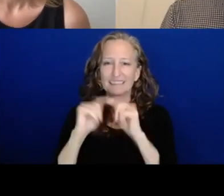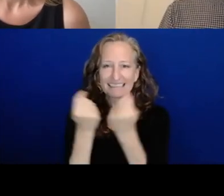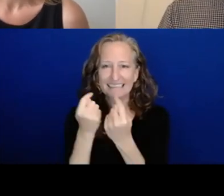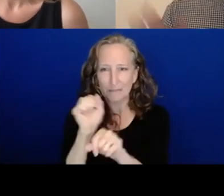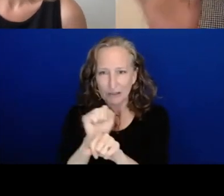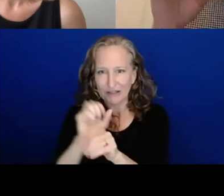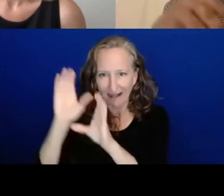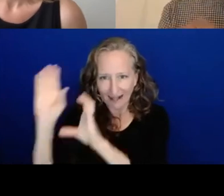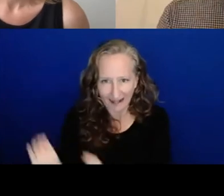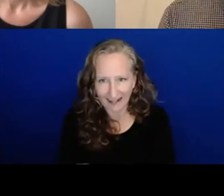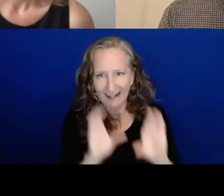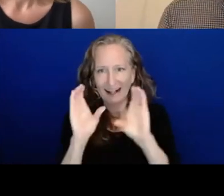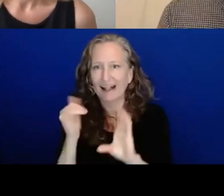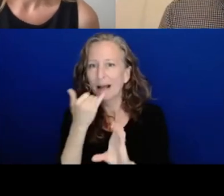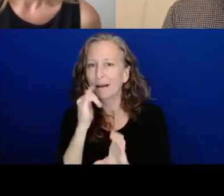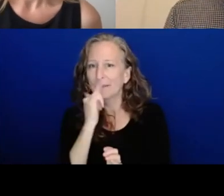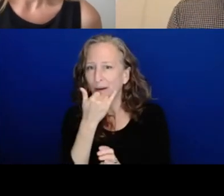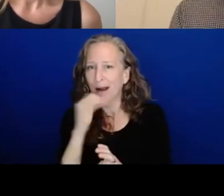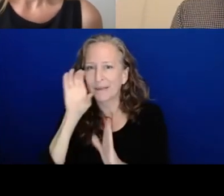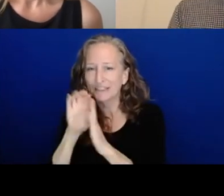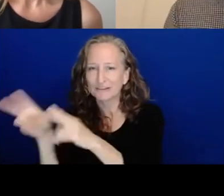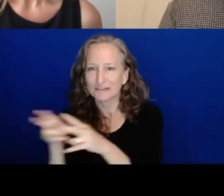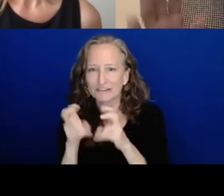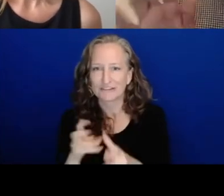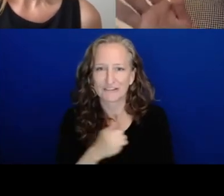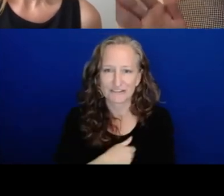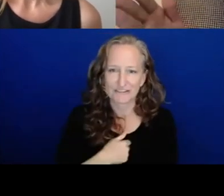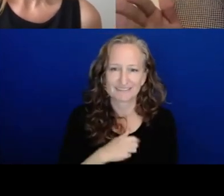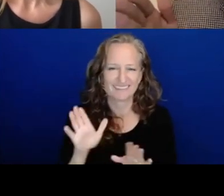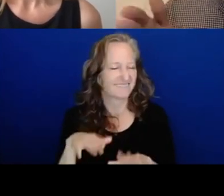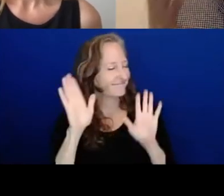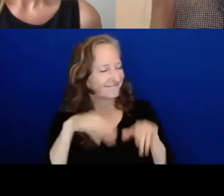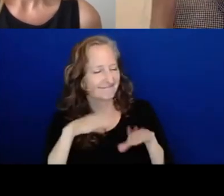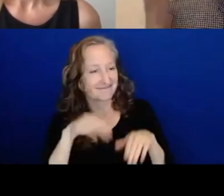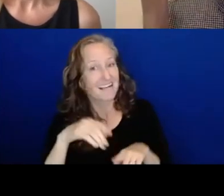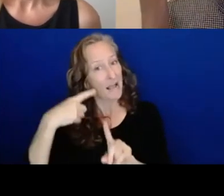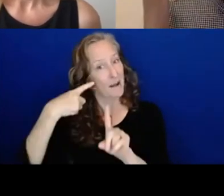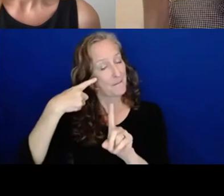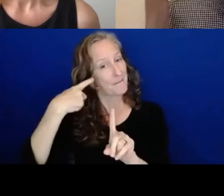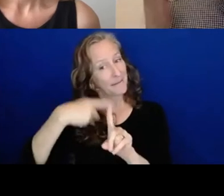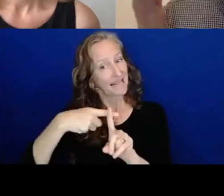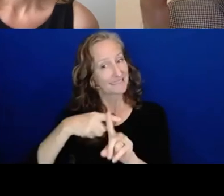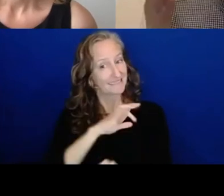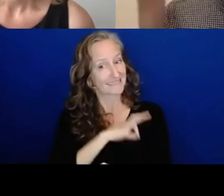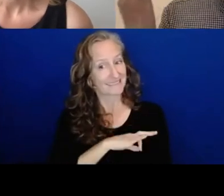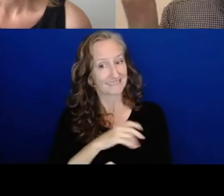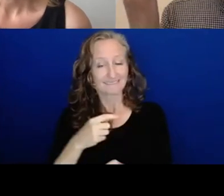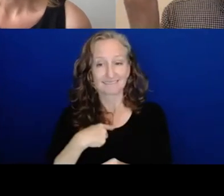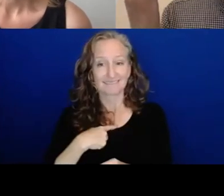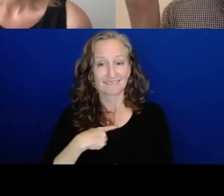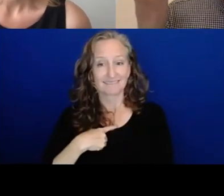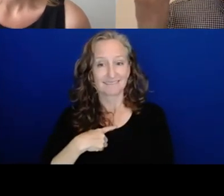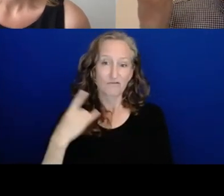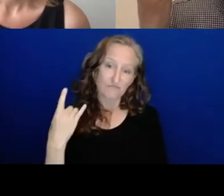I think. Plus, I'm in solidarity writing the self done